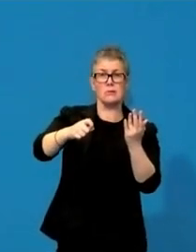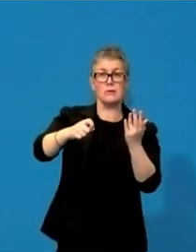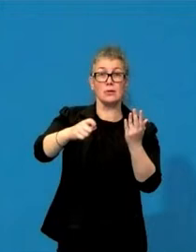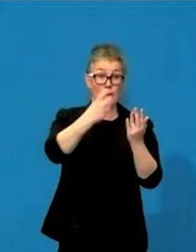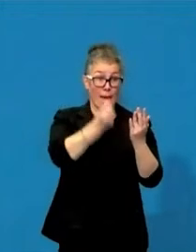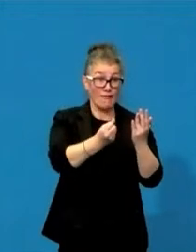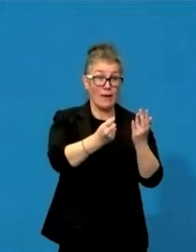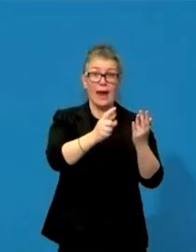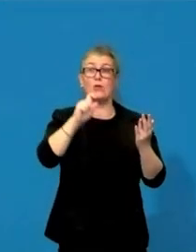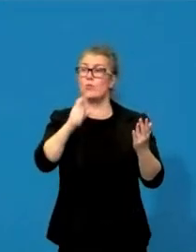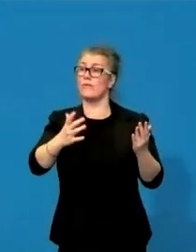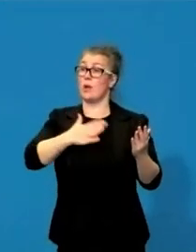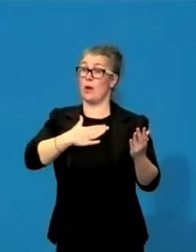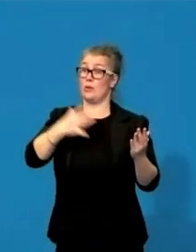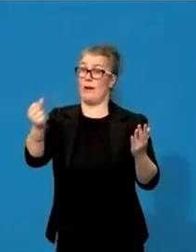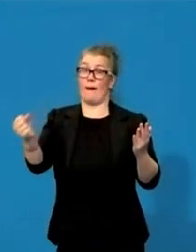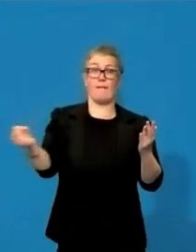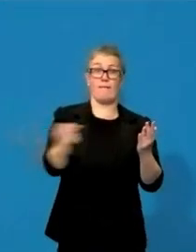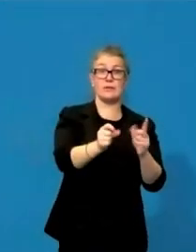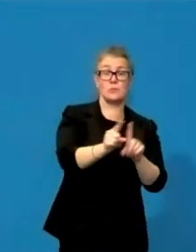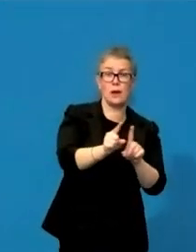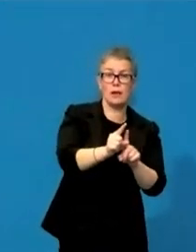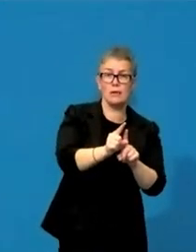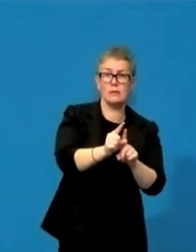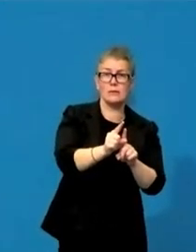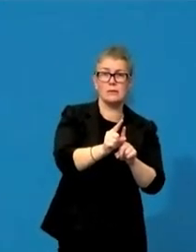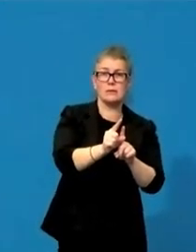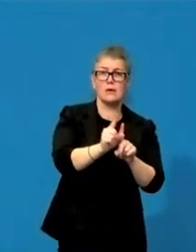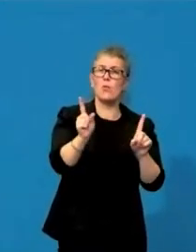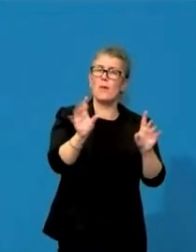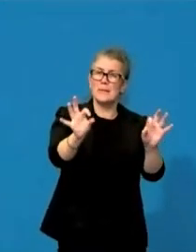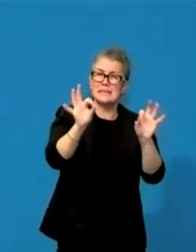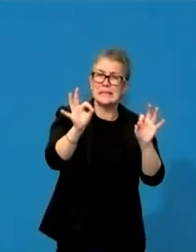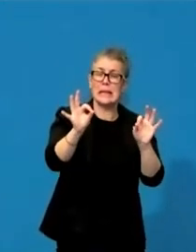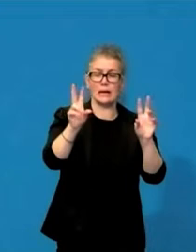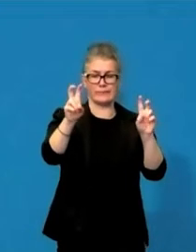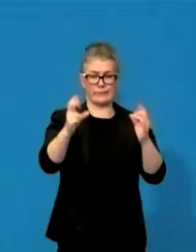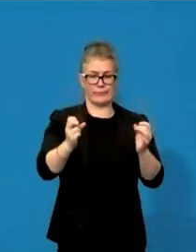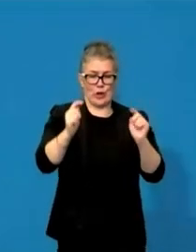What in particular would early intervention support look like? So when the children are very young.